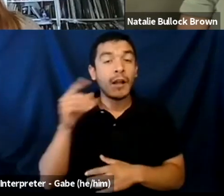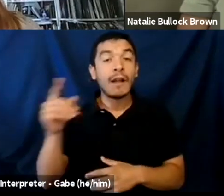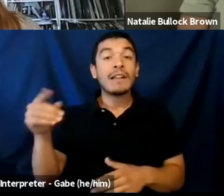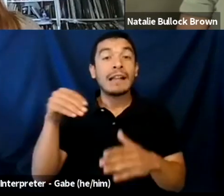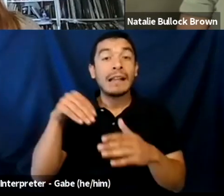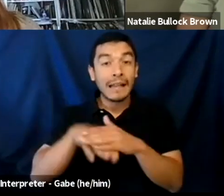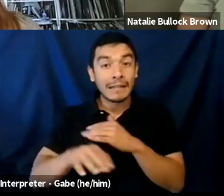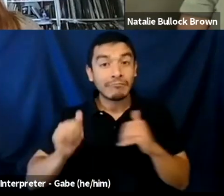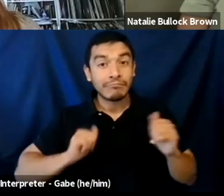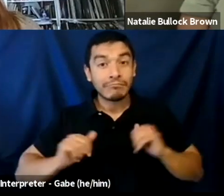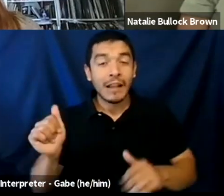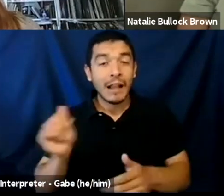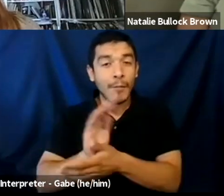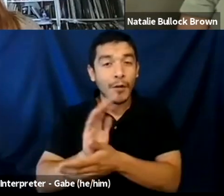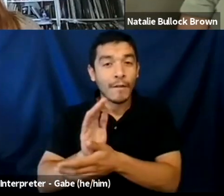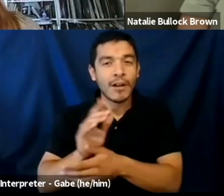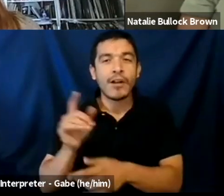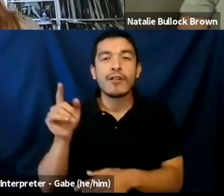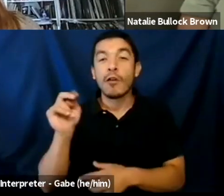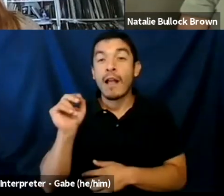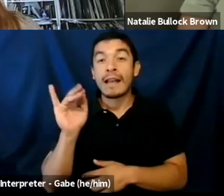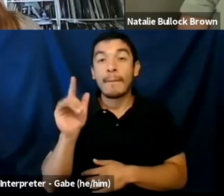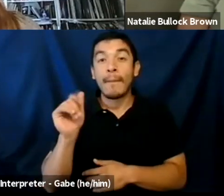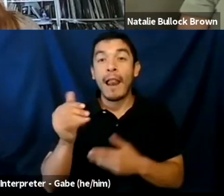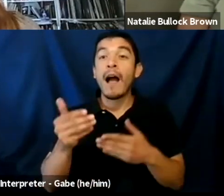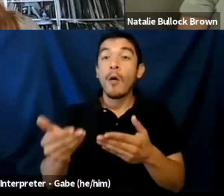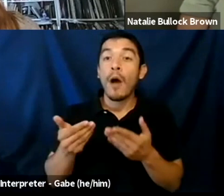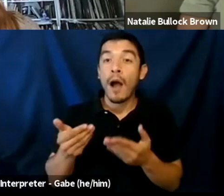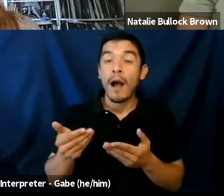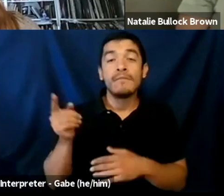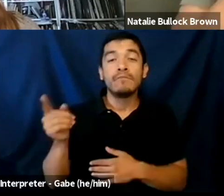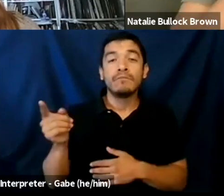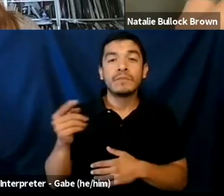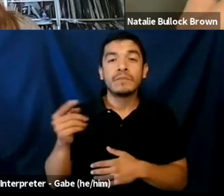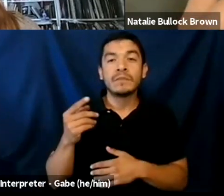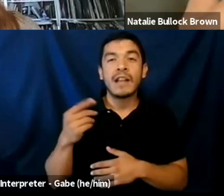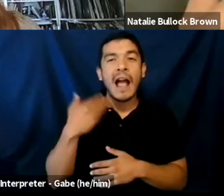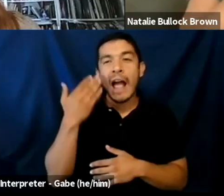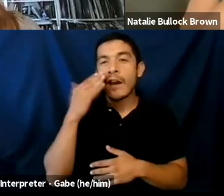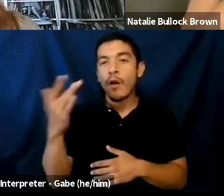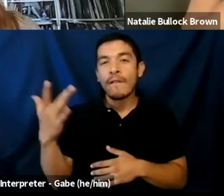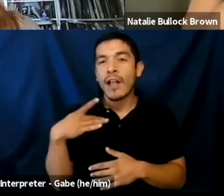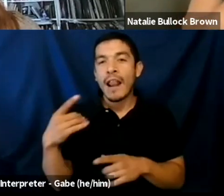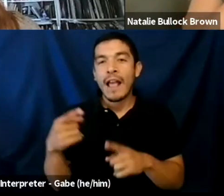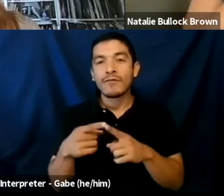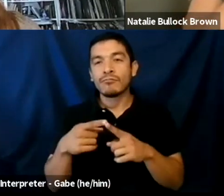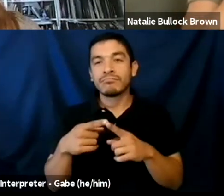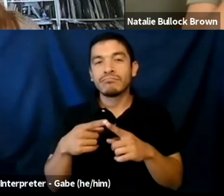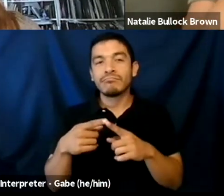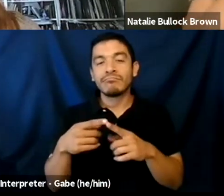So, Navilla, welcome. I don't know if you'd like to just, which aspect of that you'd like to discuss first,